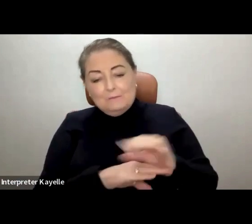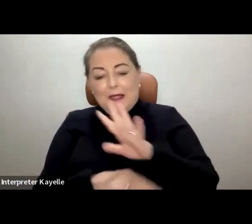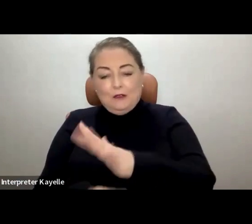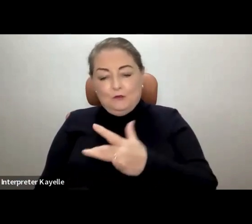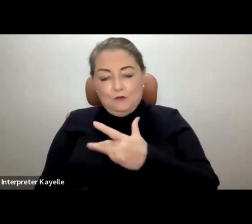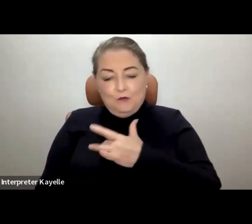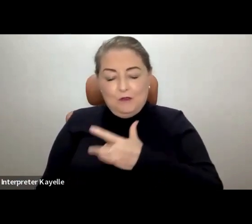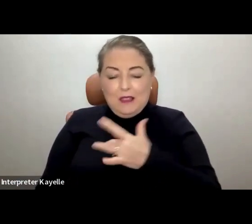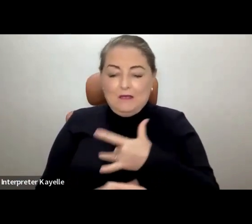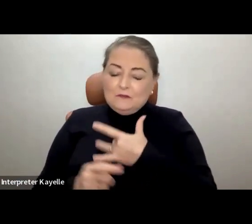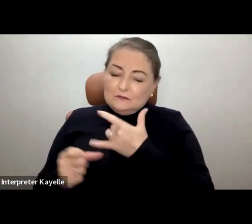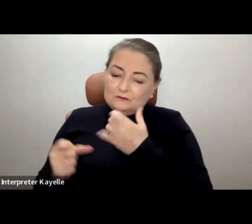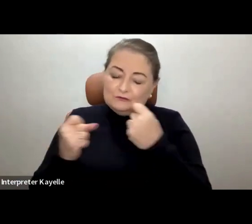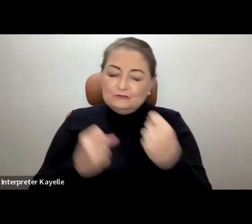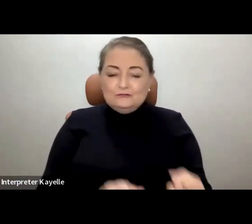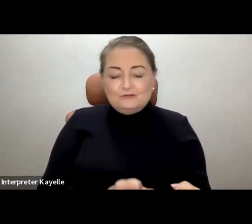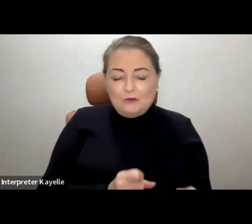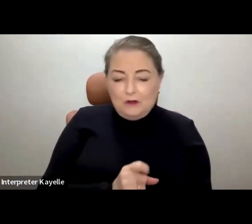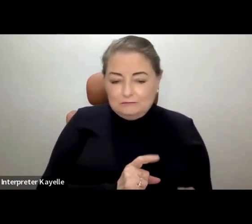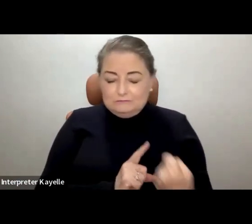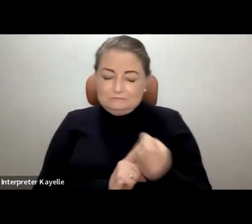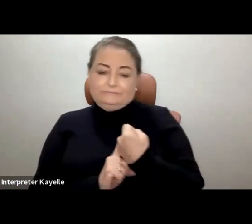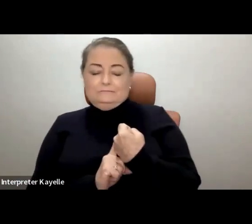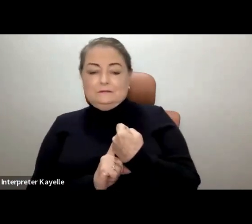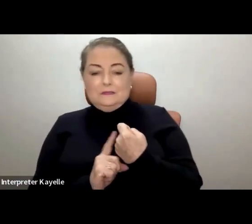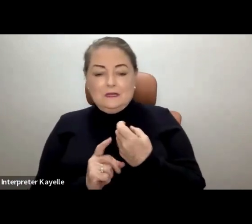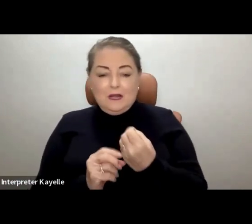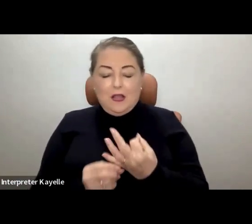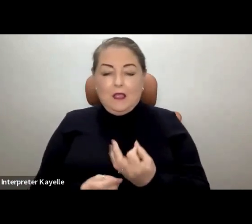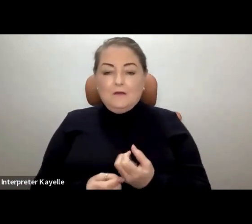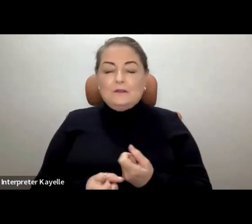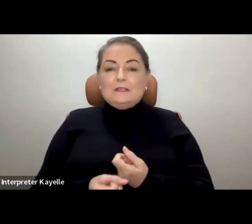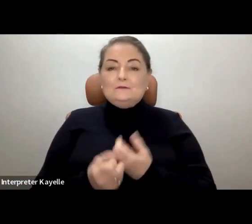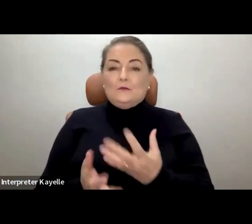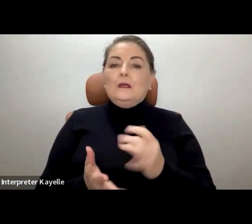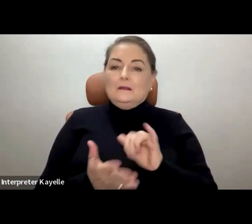strong way of expression, that this is education. So to bring